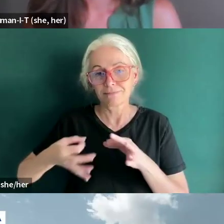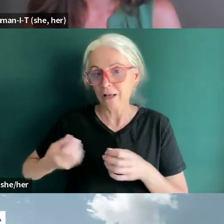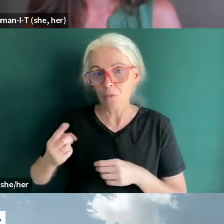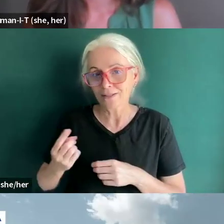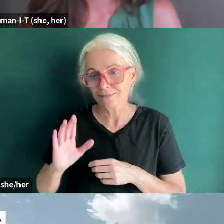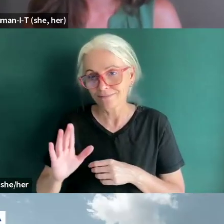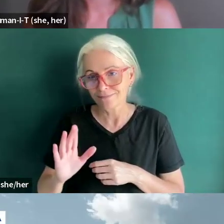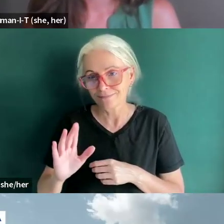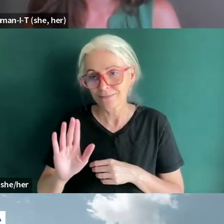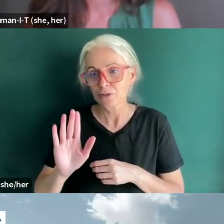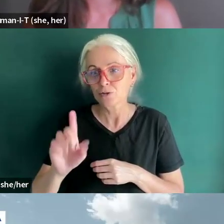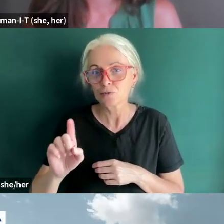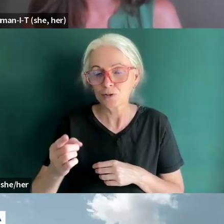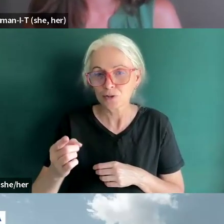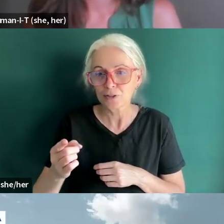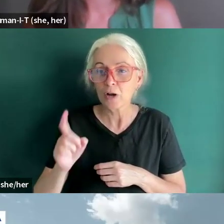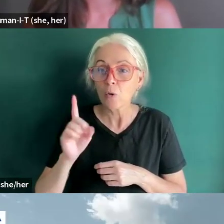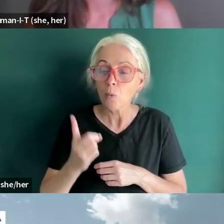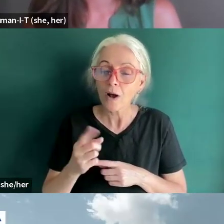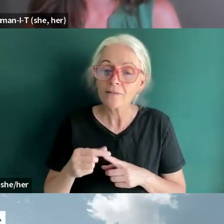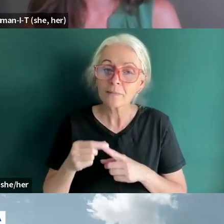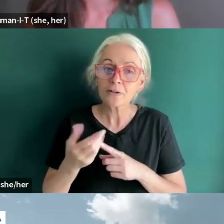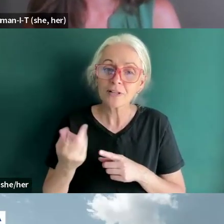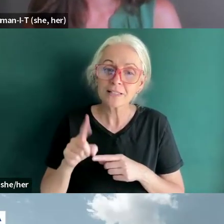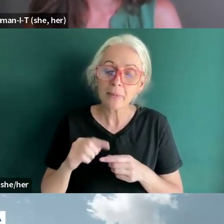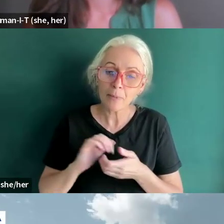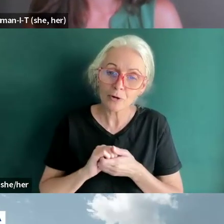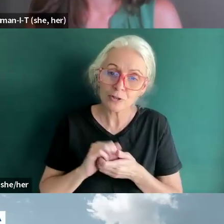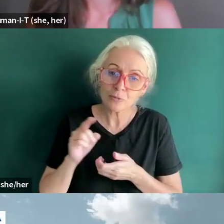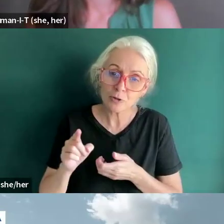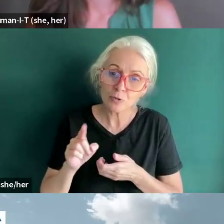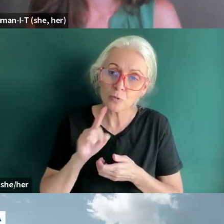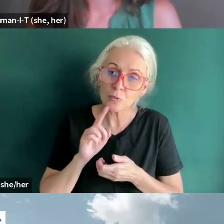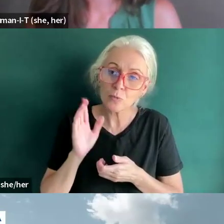with people. One of the unique things about our partnership is you guys are going to be